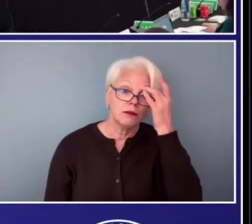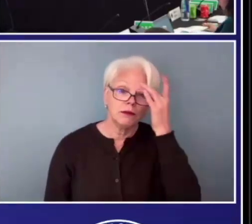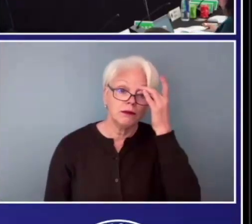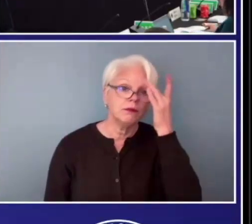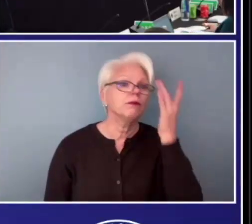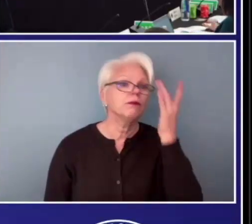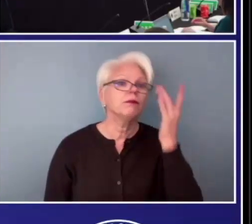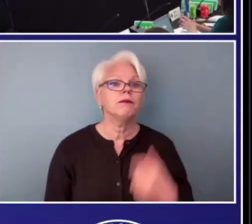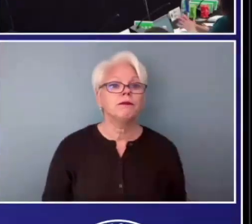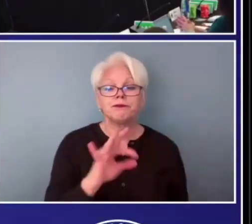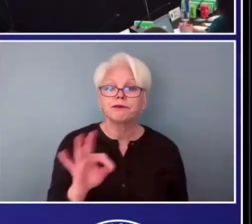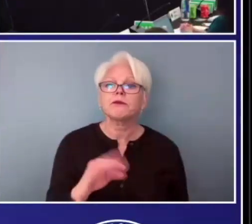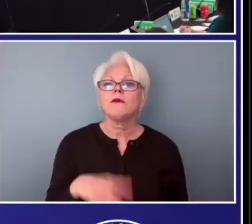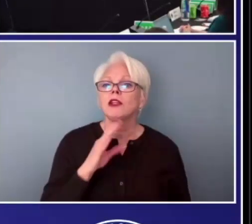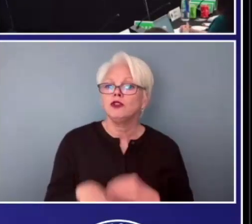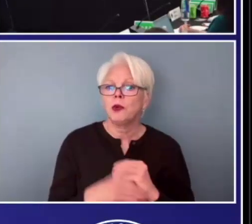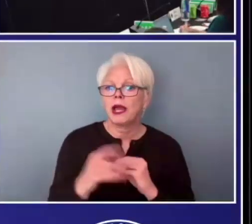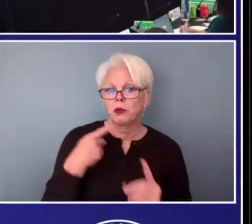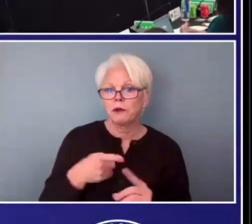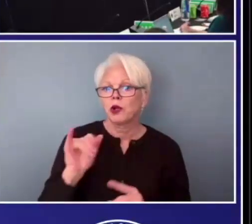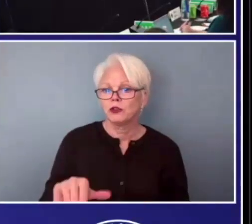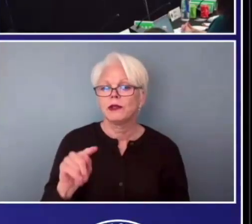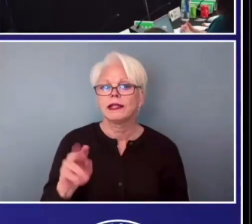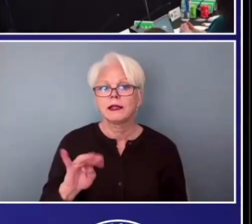And just to add one point to that, Timothy, in all those efforts that the